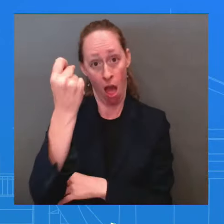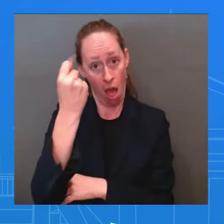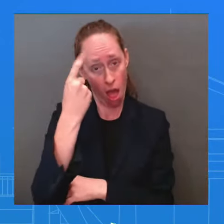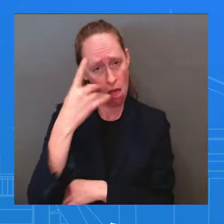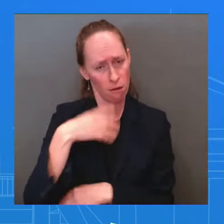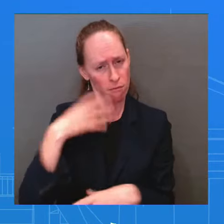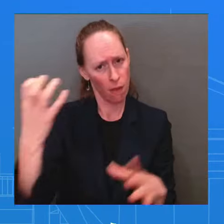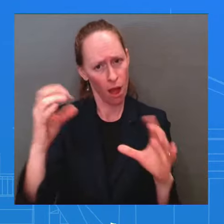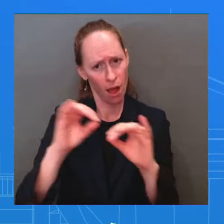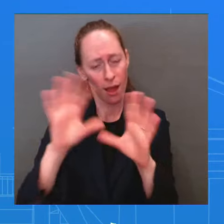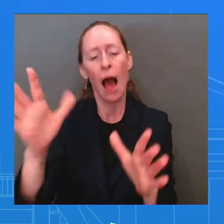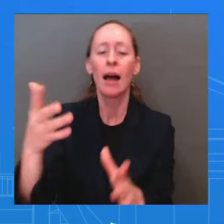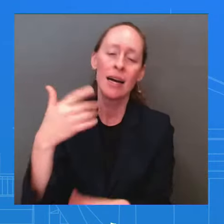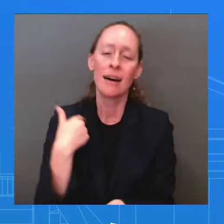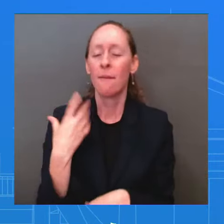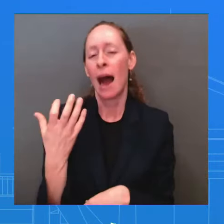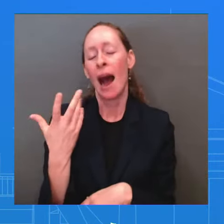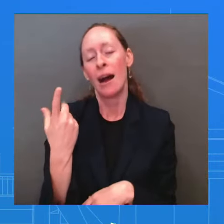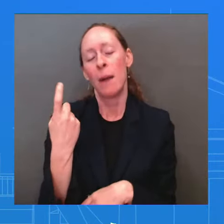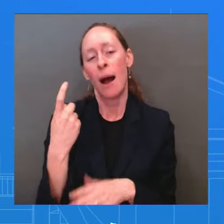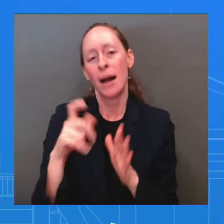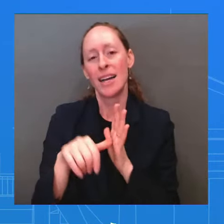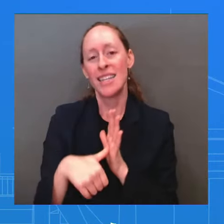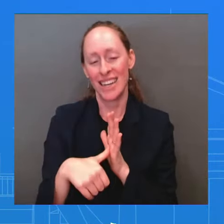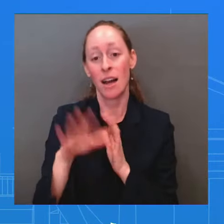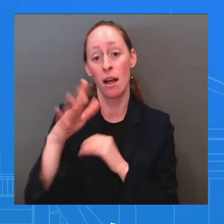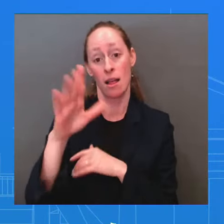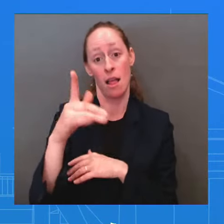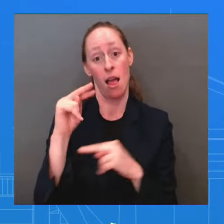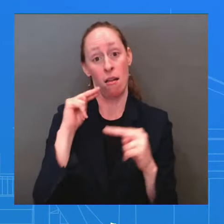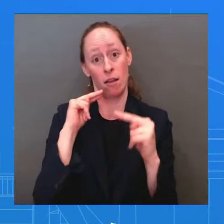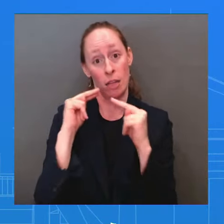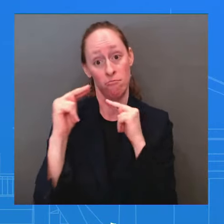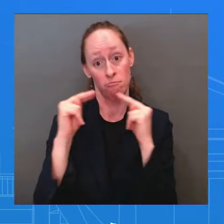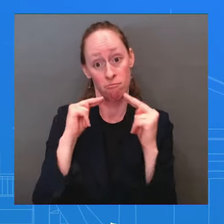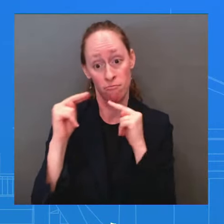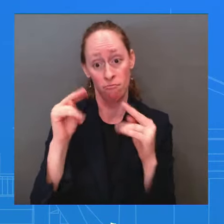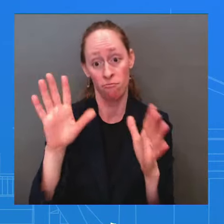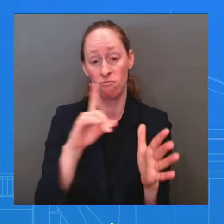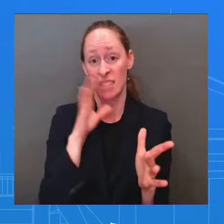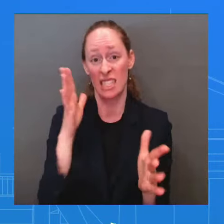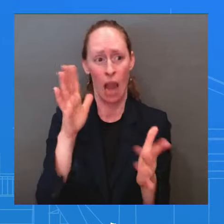that negotiations are up to the parties to work out. That's why there's collective bargaining system.